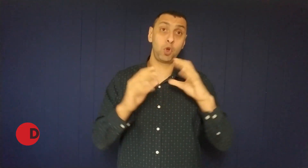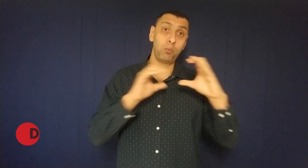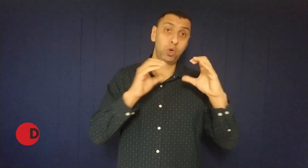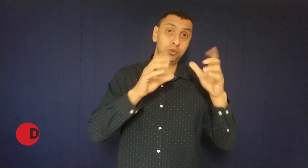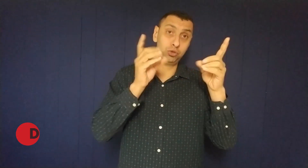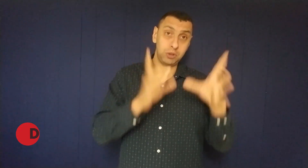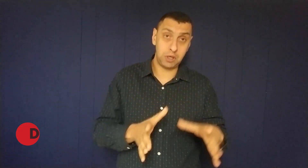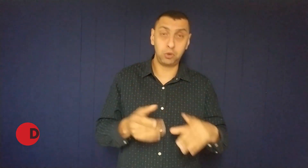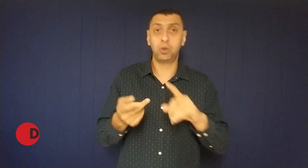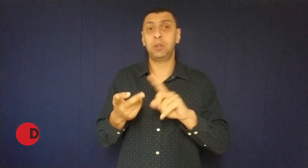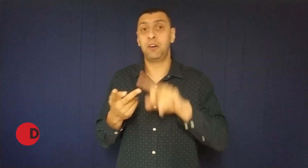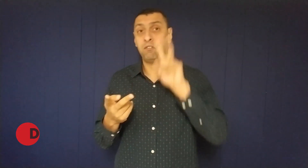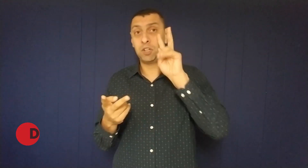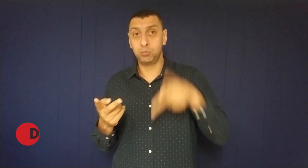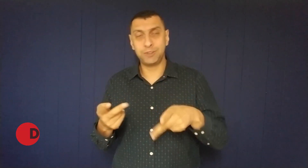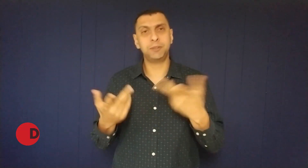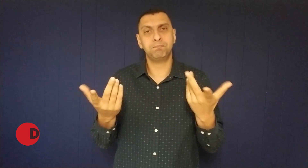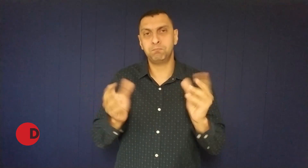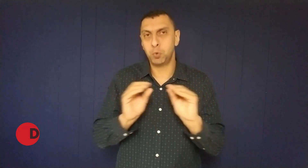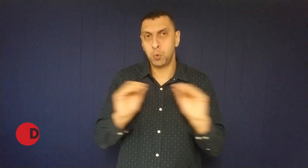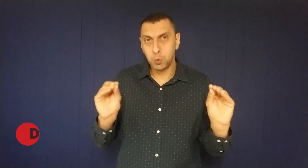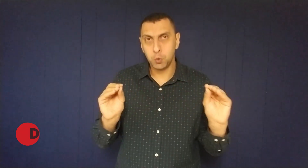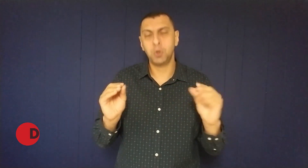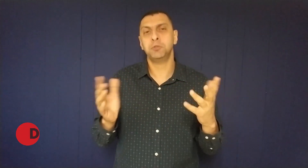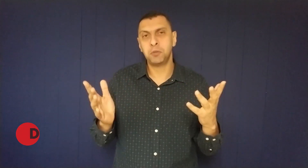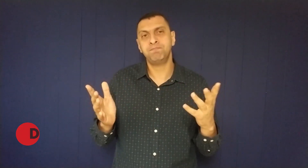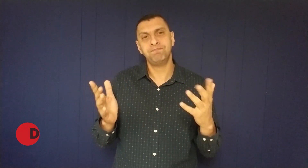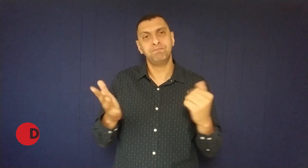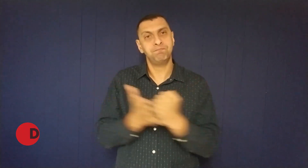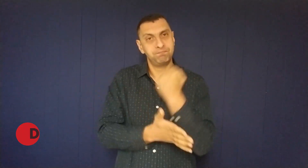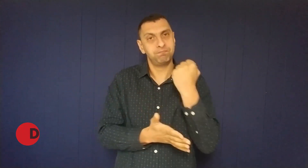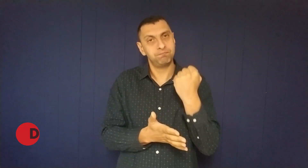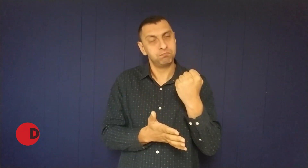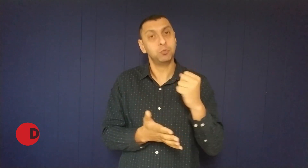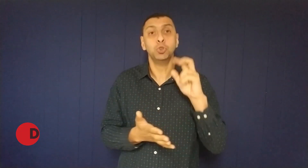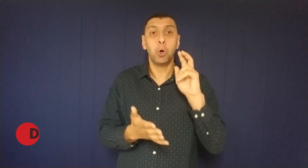The other 2 positions, Communications Director and Vice-President were not filled.